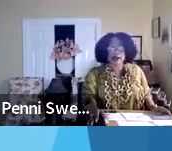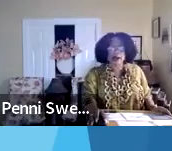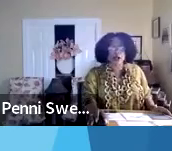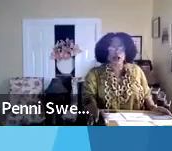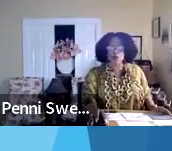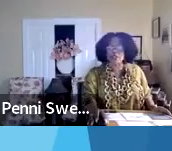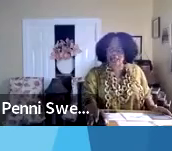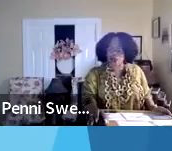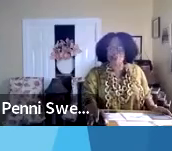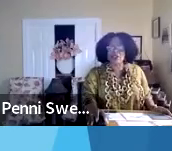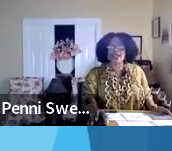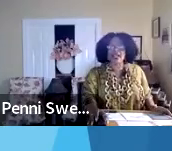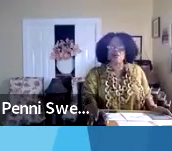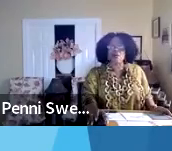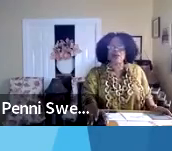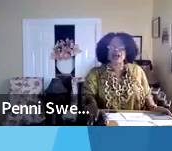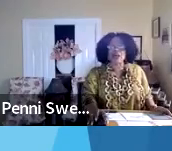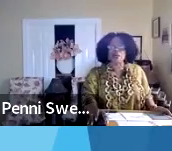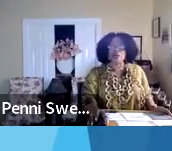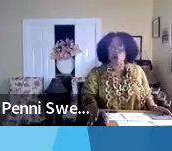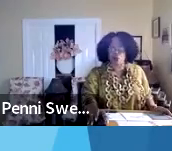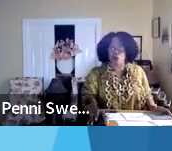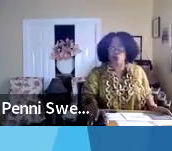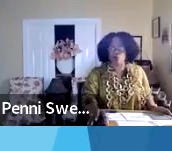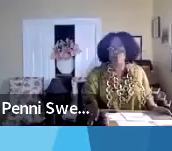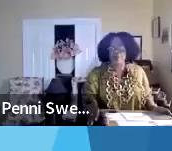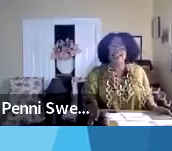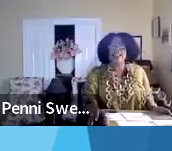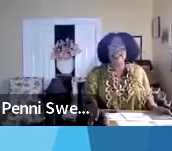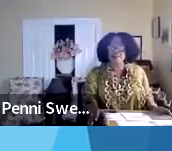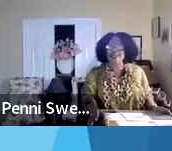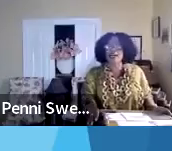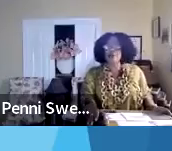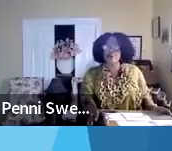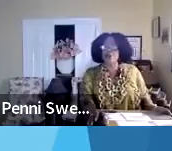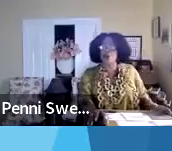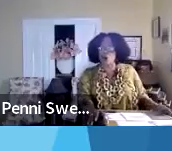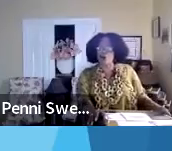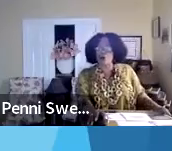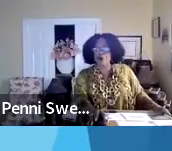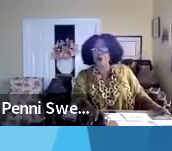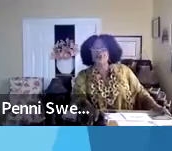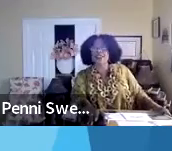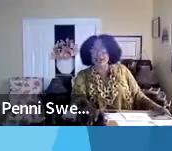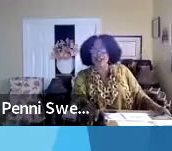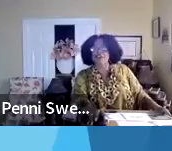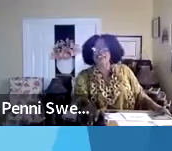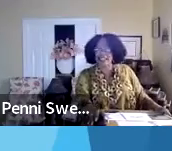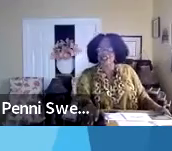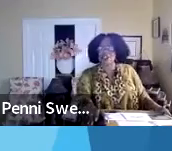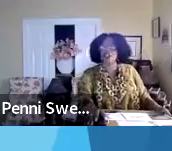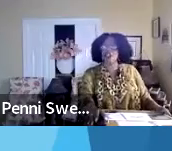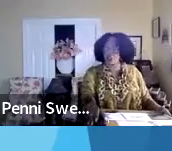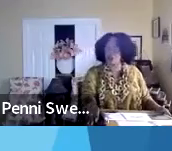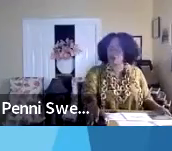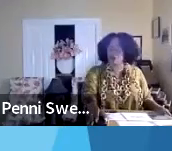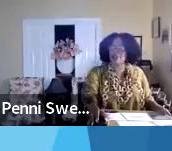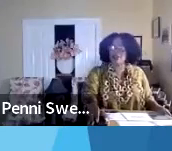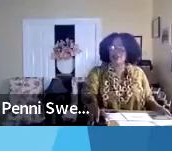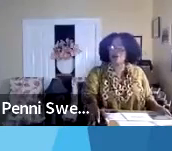following each of the presenters. At the end, we will come back and make some announcements